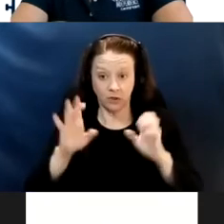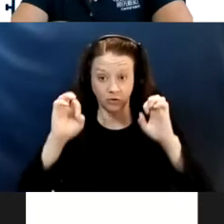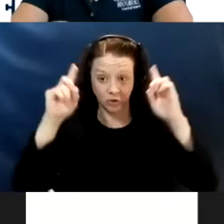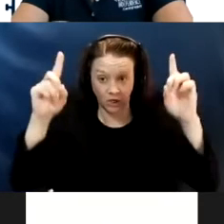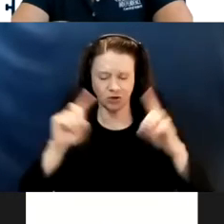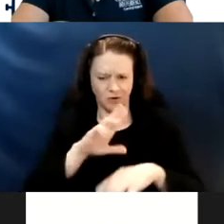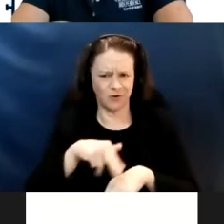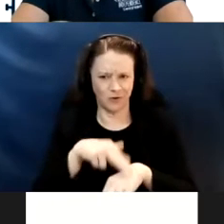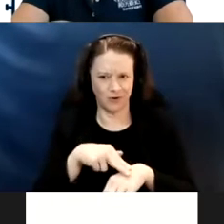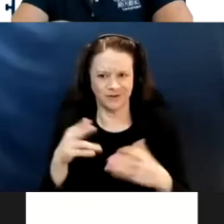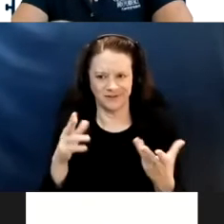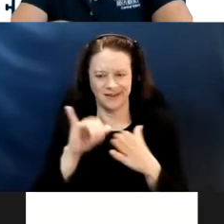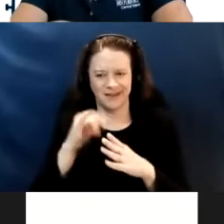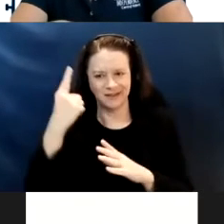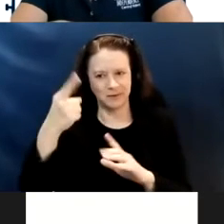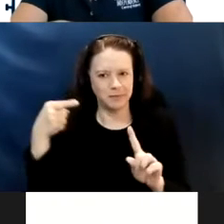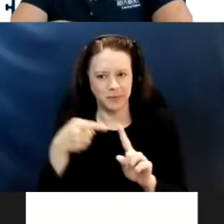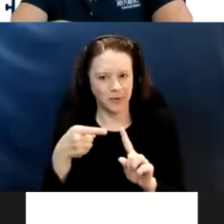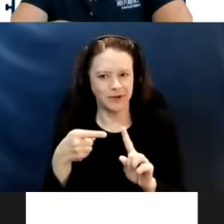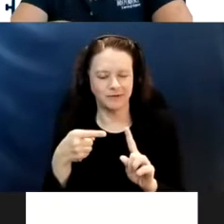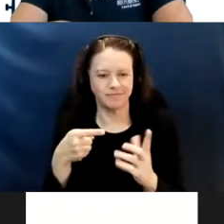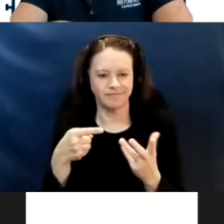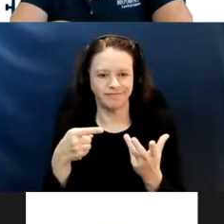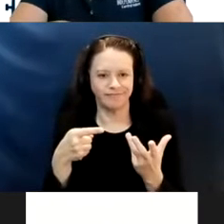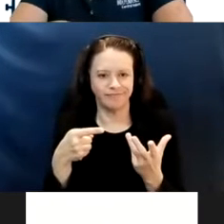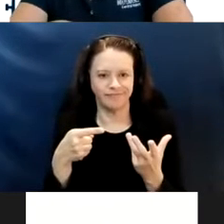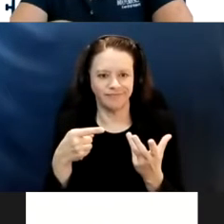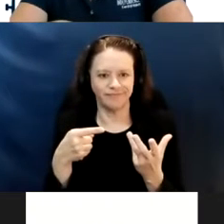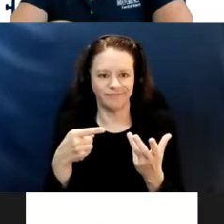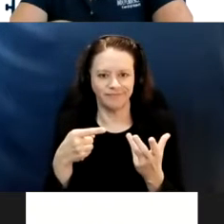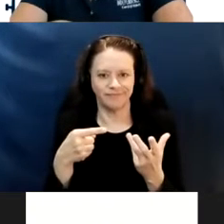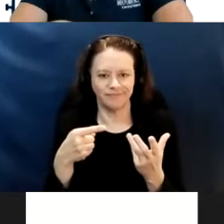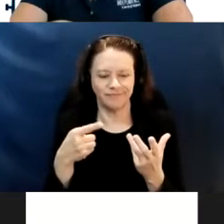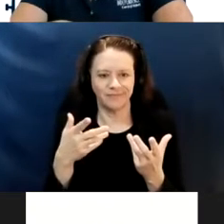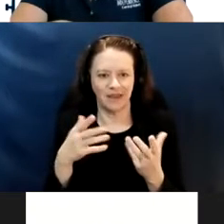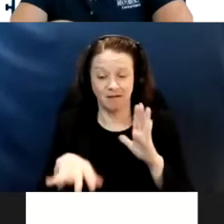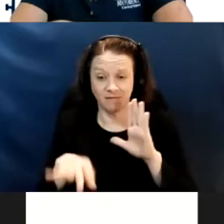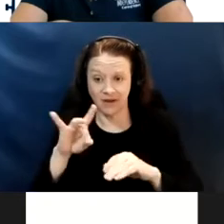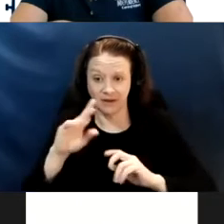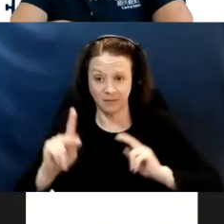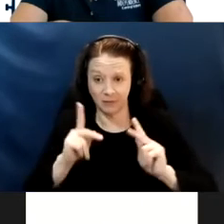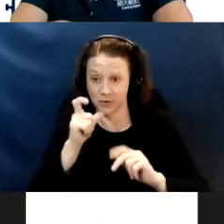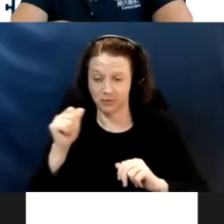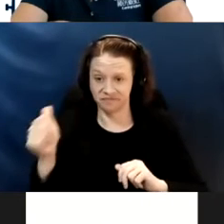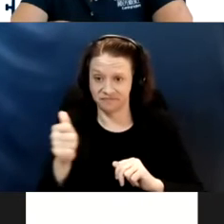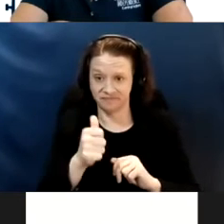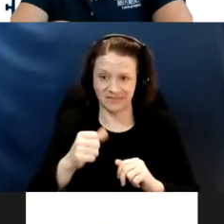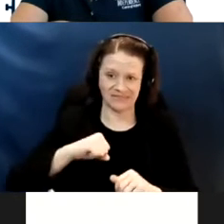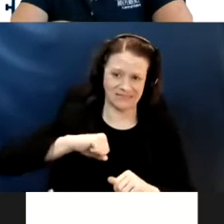because that's one of the points that, you know, finding folks that are still are a little hesitant,